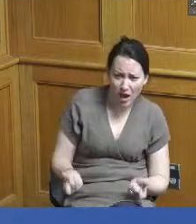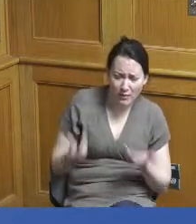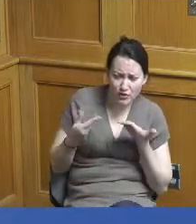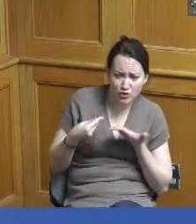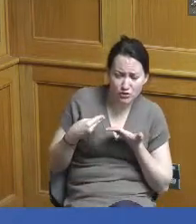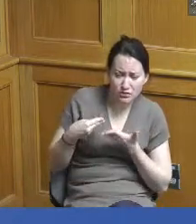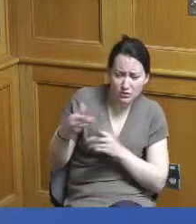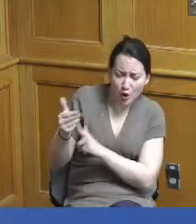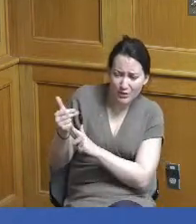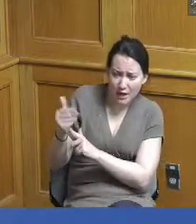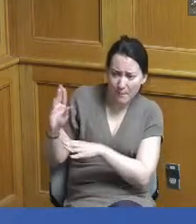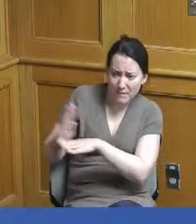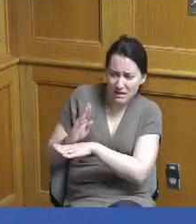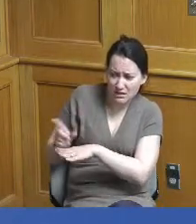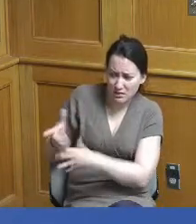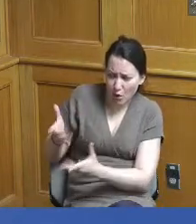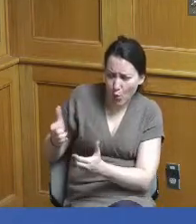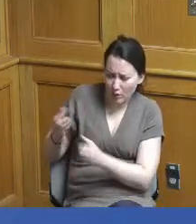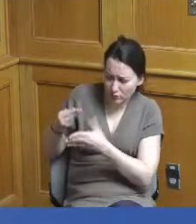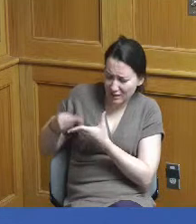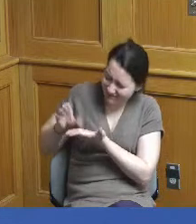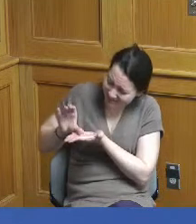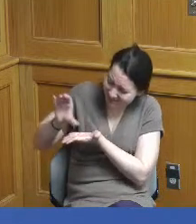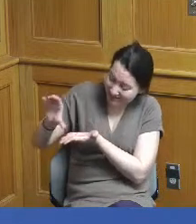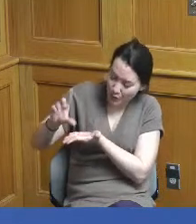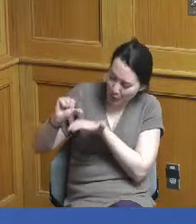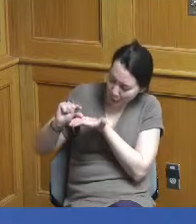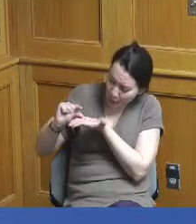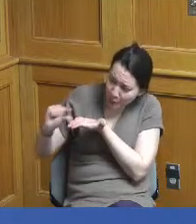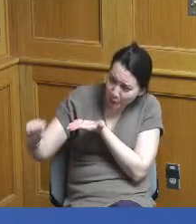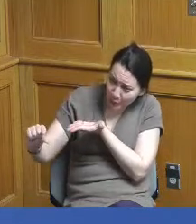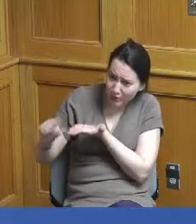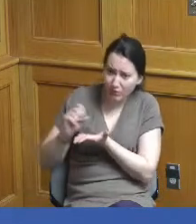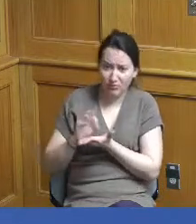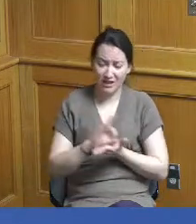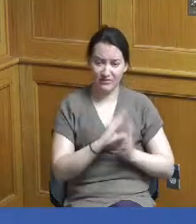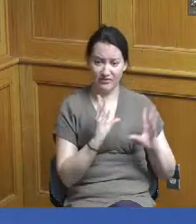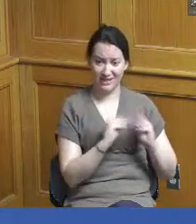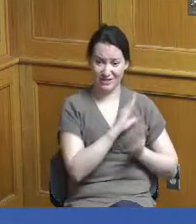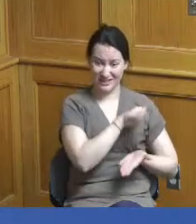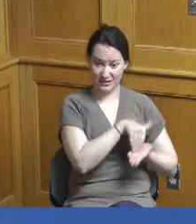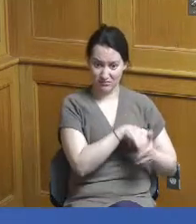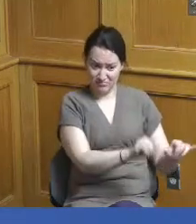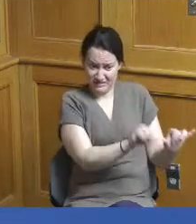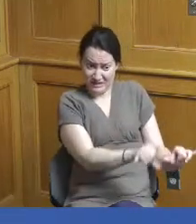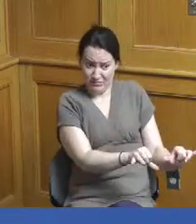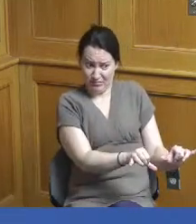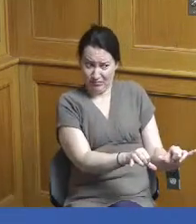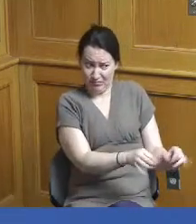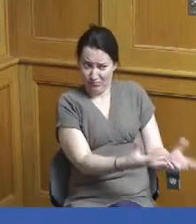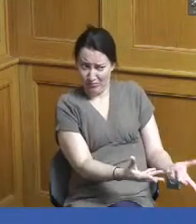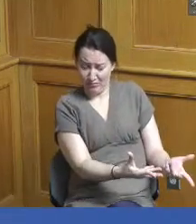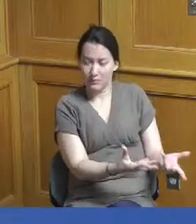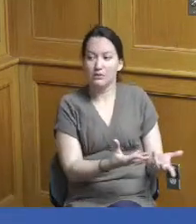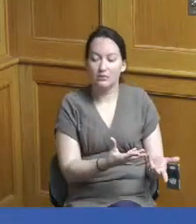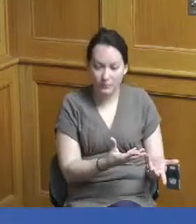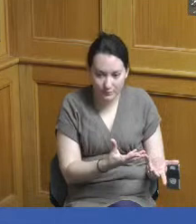hotel developers going to want to invest if the if the convention center stays as it is so that